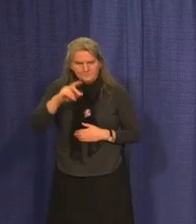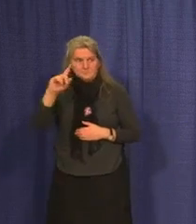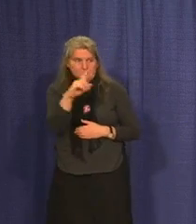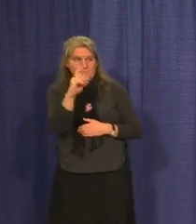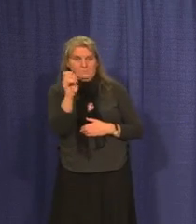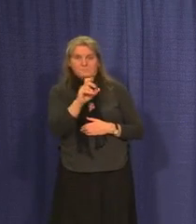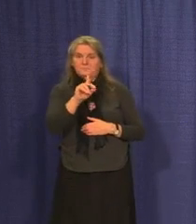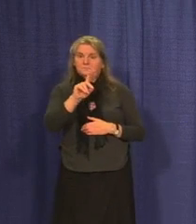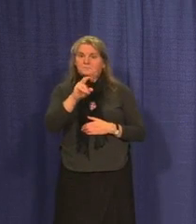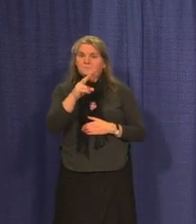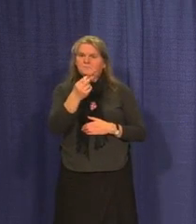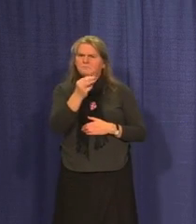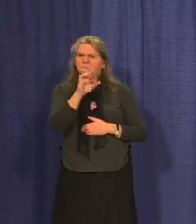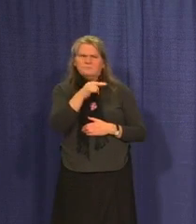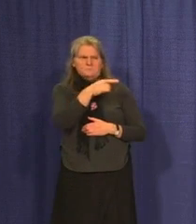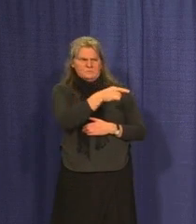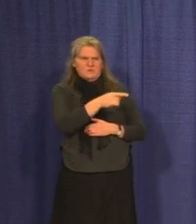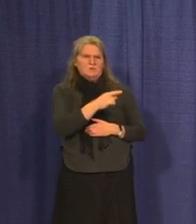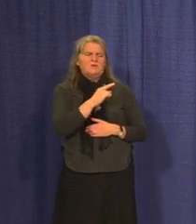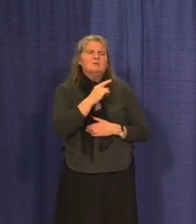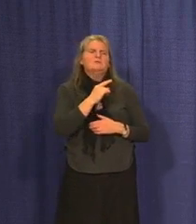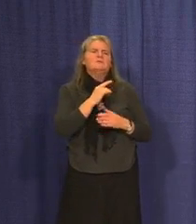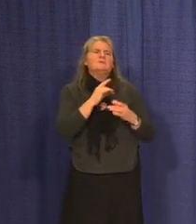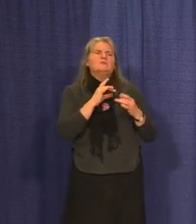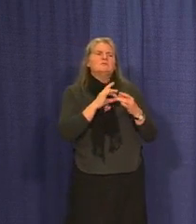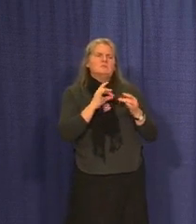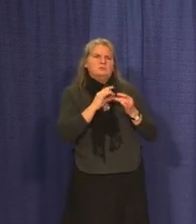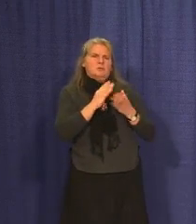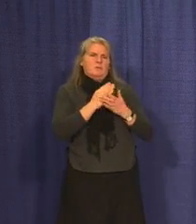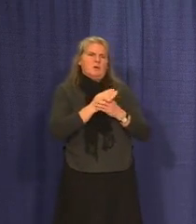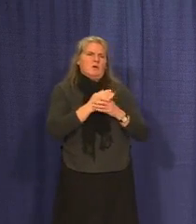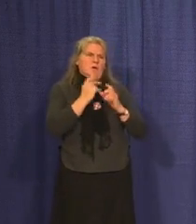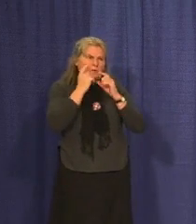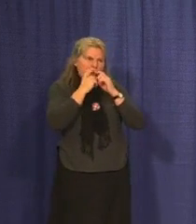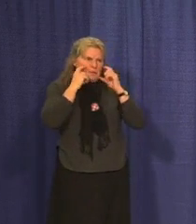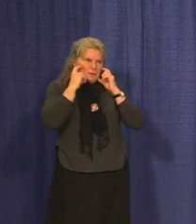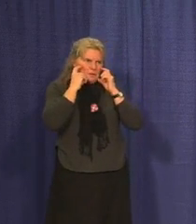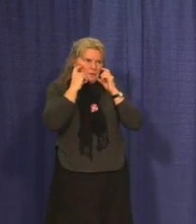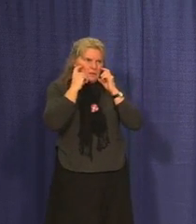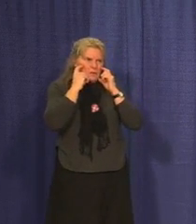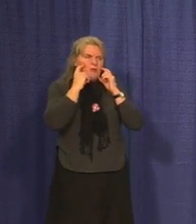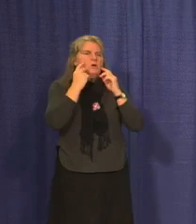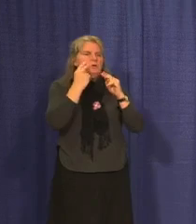Reporter: Hi. Dr Hanley, you say that wearing a mask is recommended where